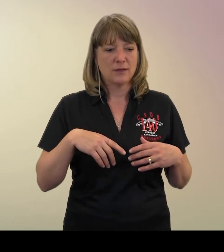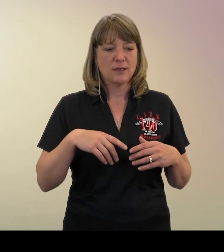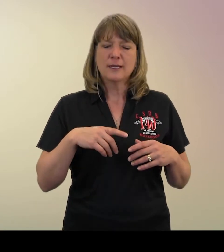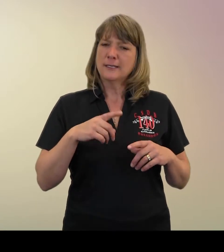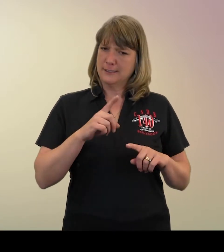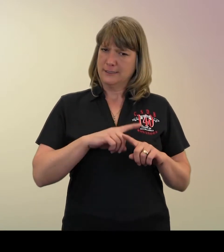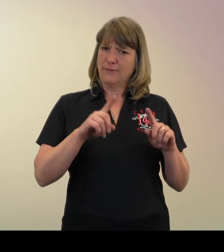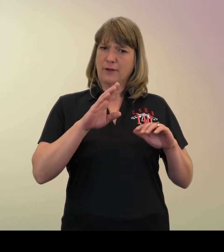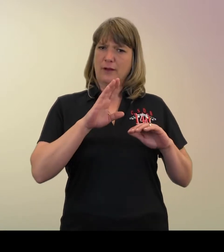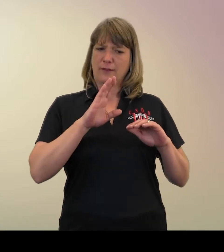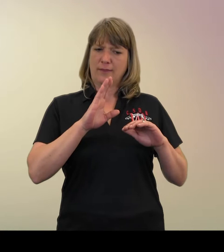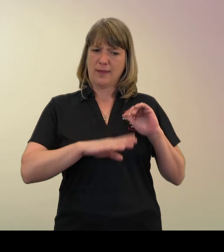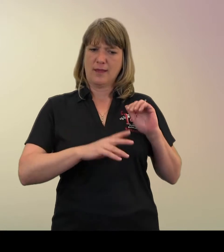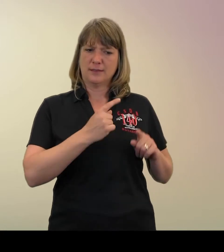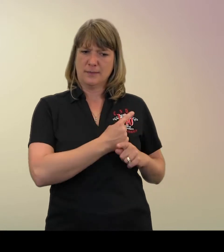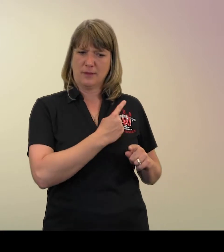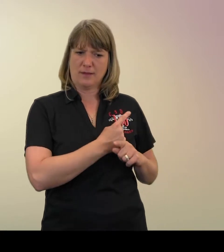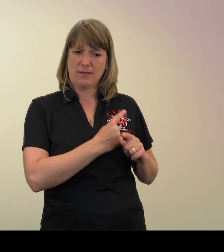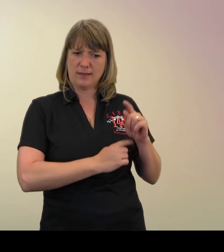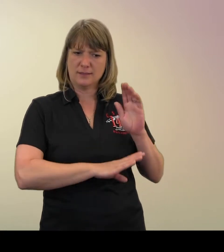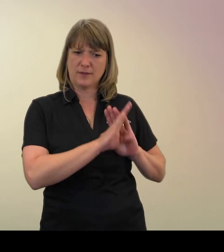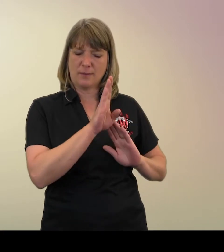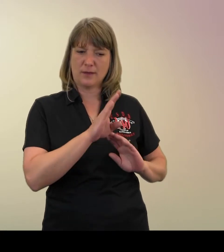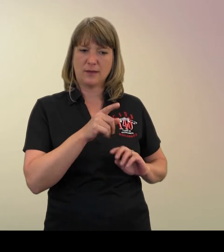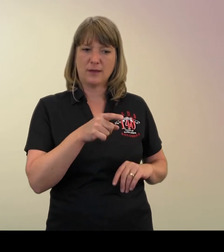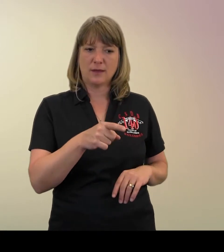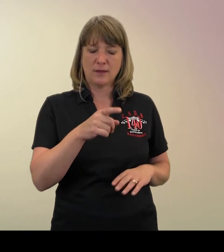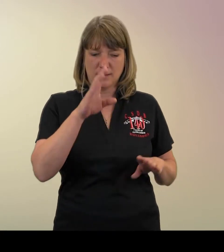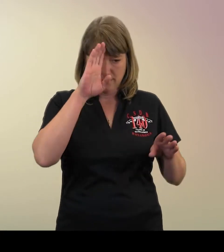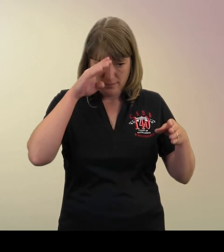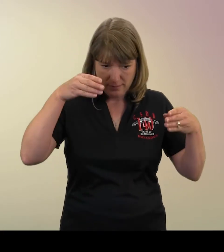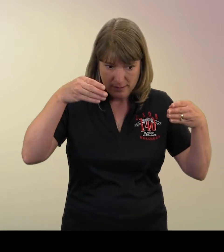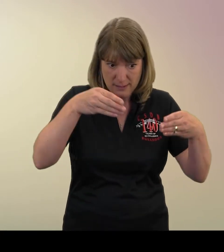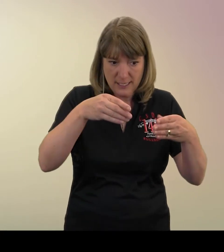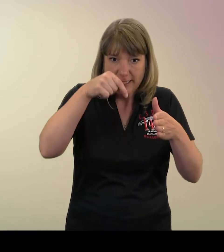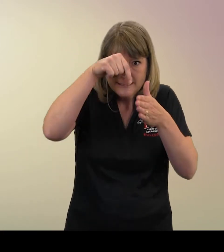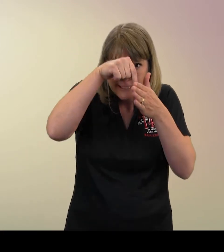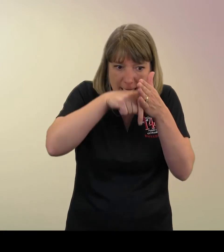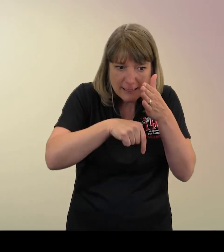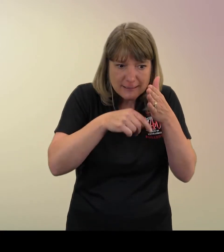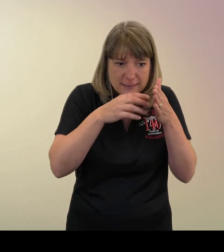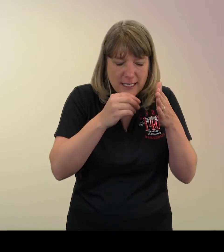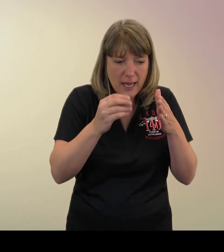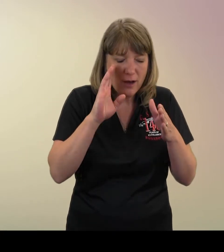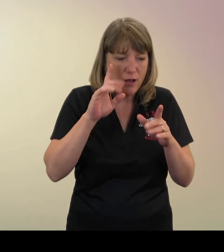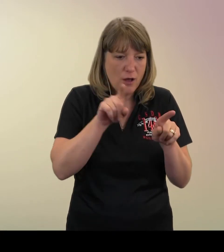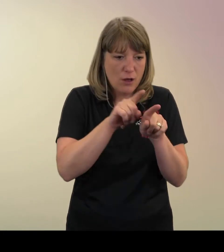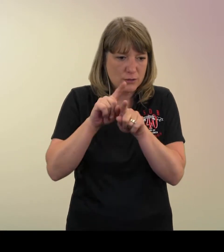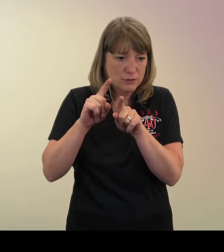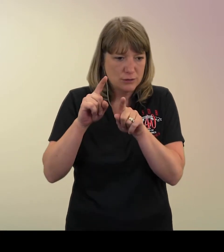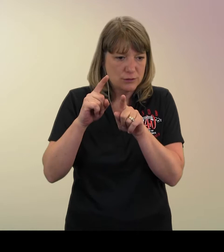and what sets this apart as being different than typical development is that the preoccupation is intense,